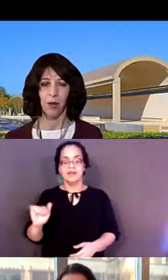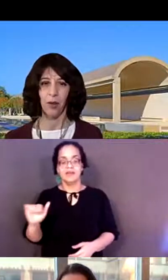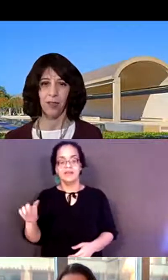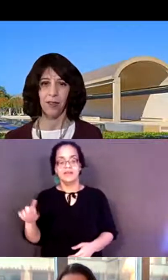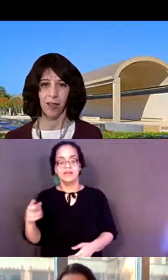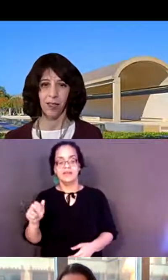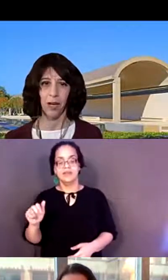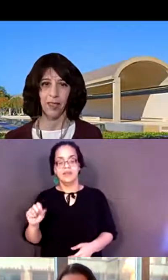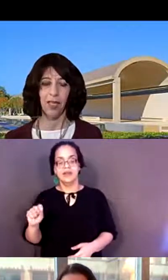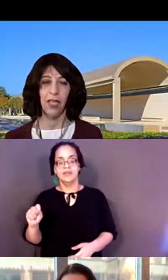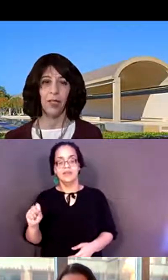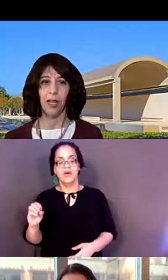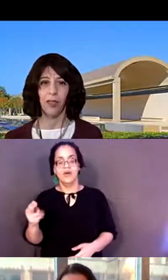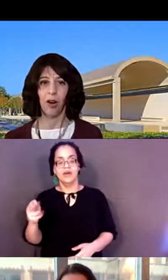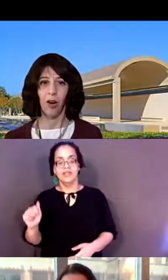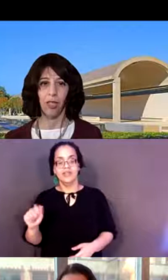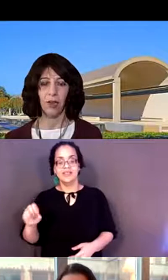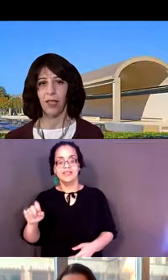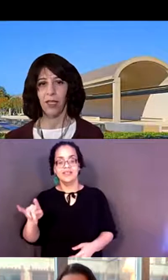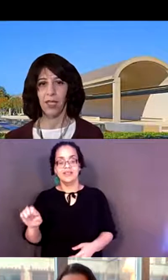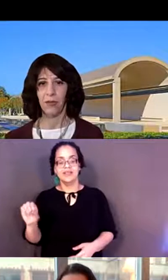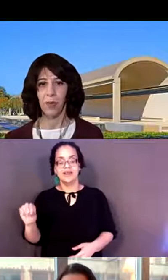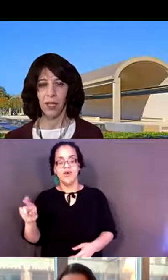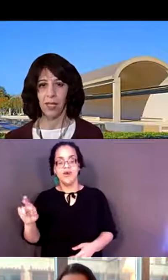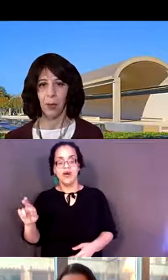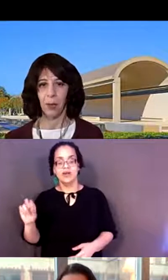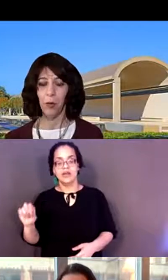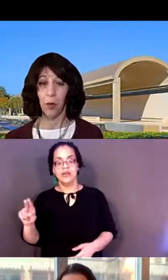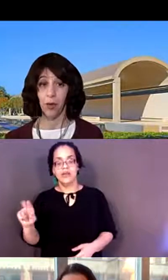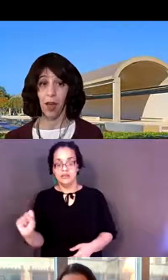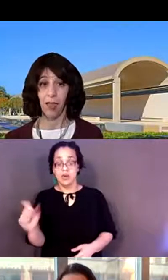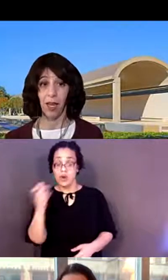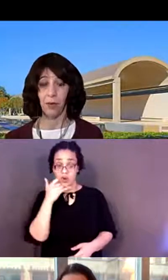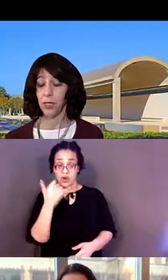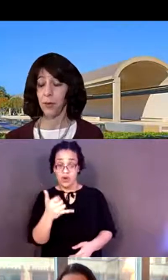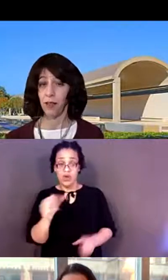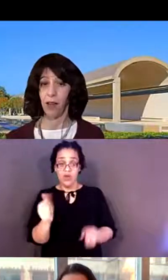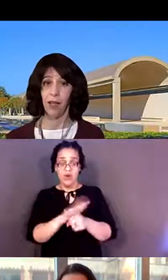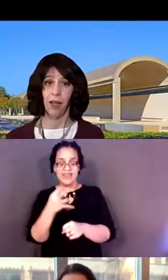dhsoha.state.or.us. You can call the COVID-19 feedback team phone number